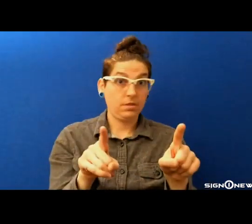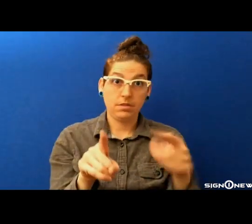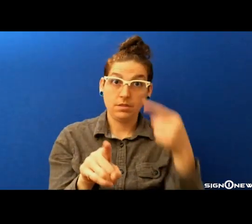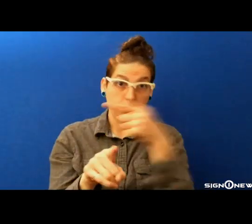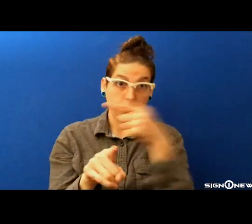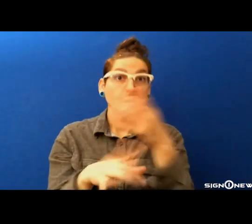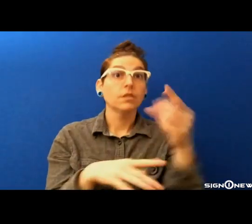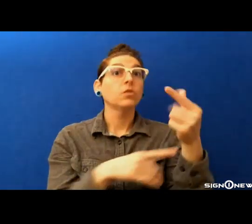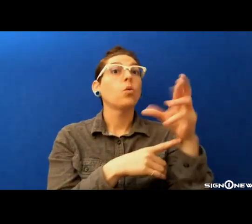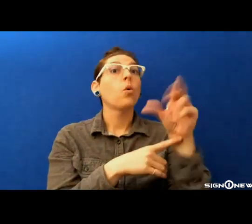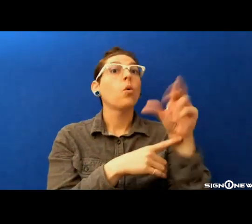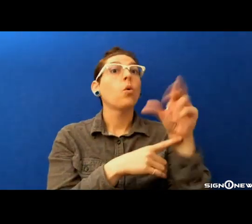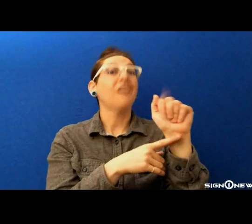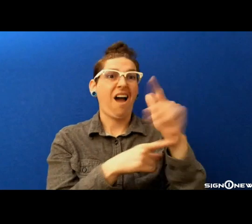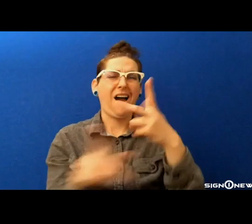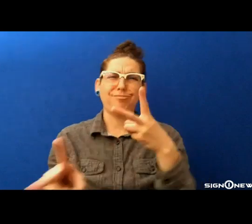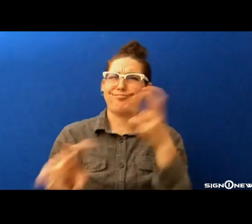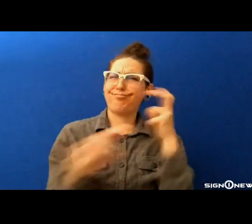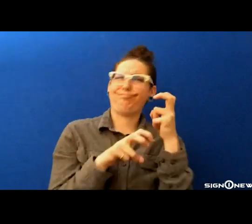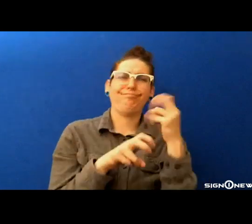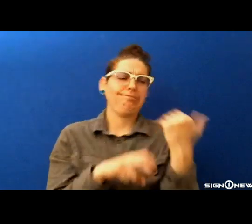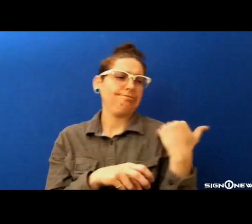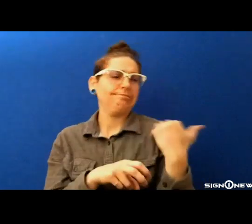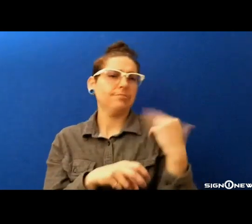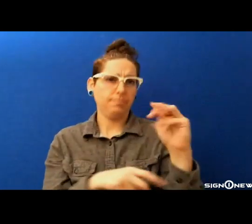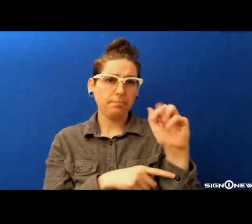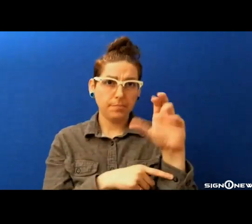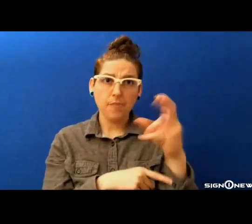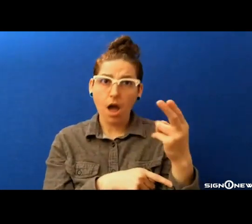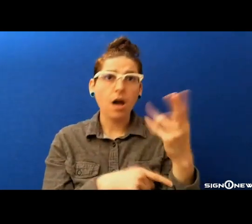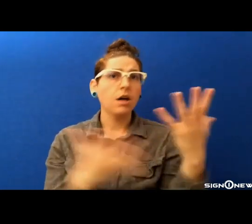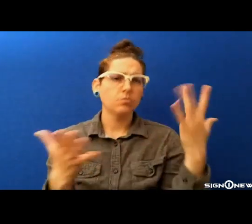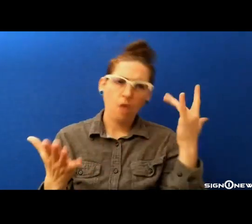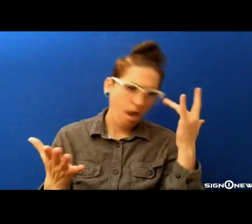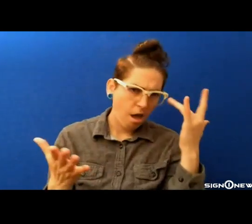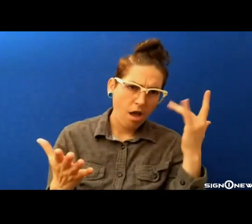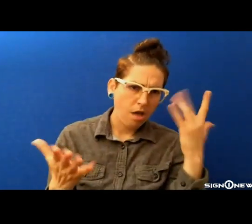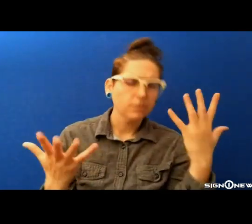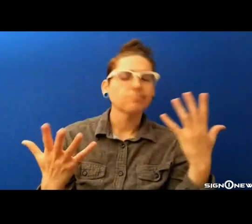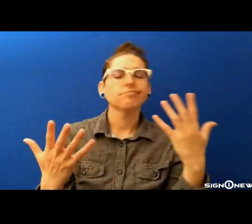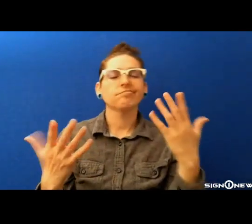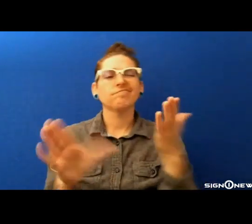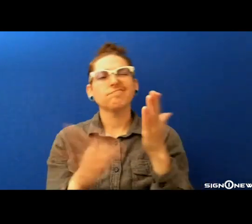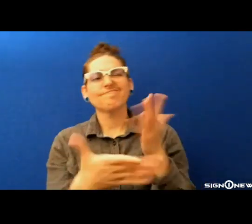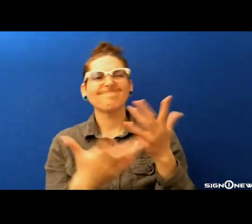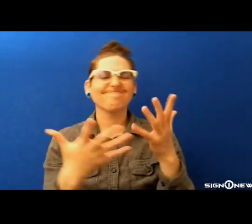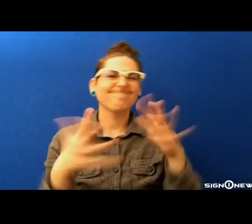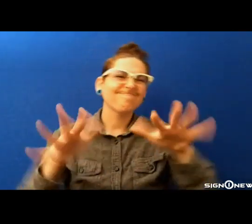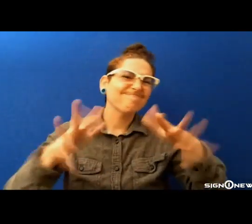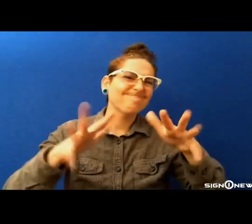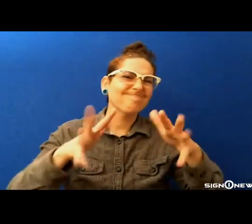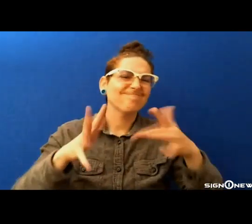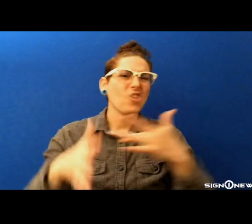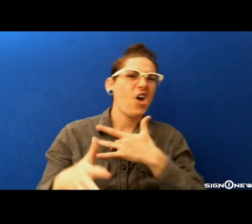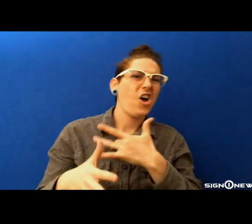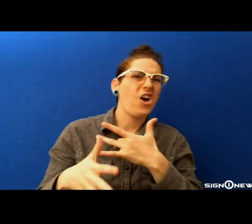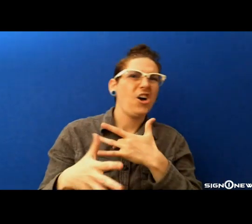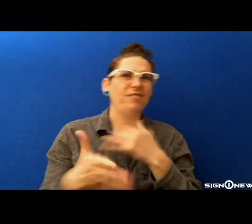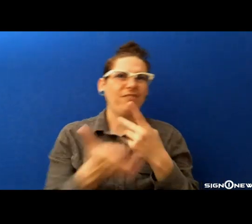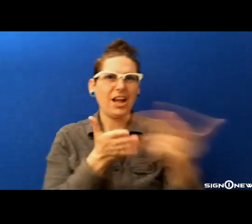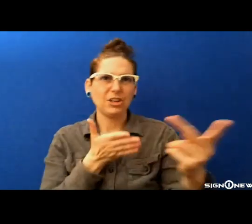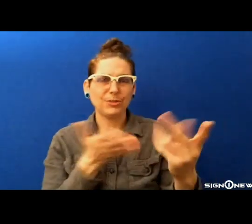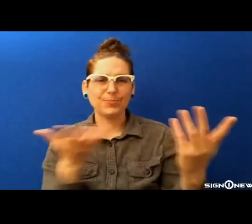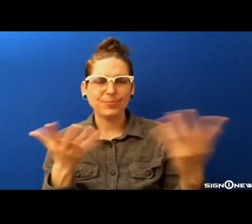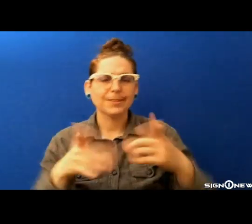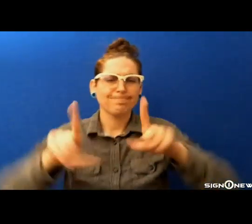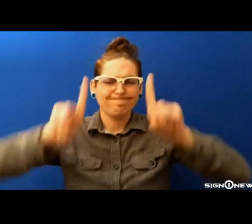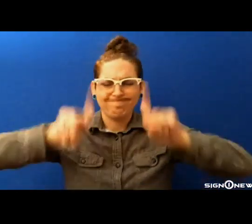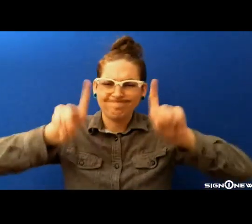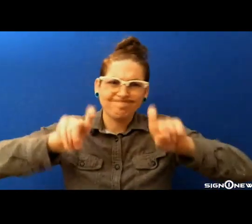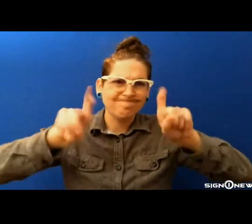Grondona was hospitalized at the beginning of March for mild heart failure.